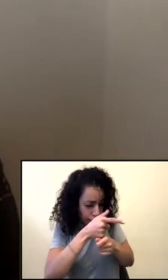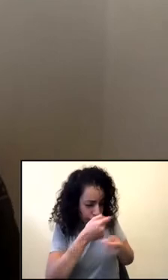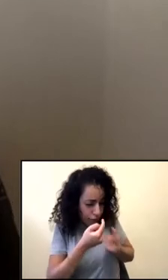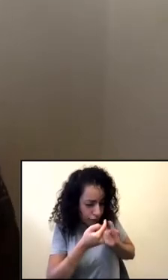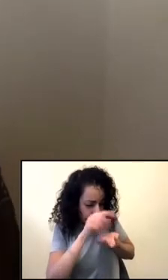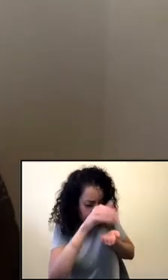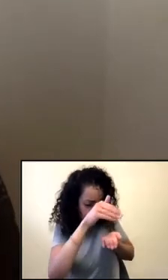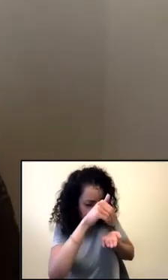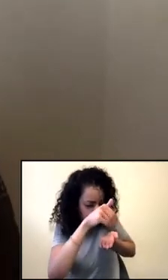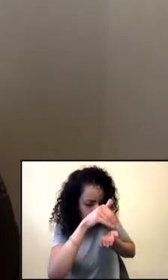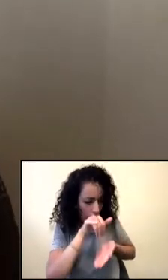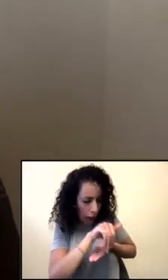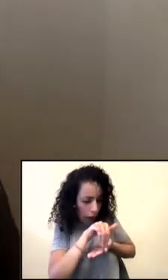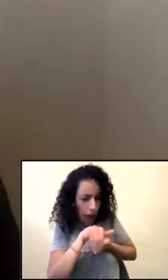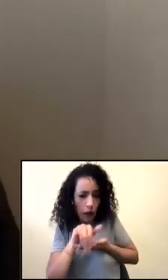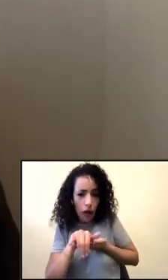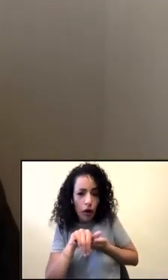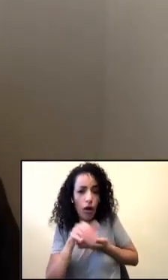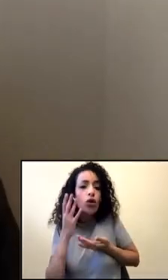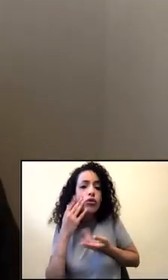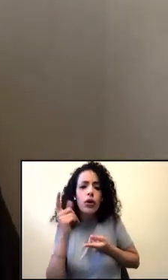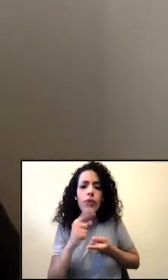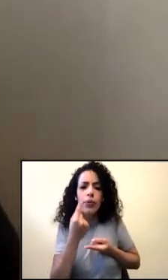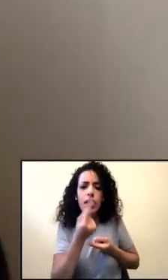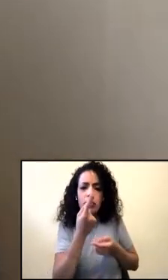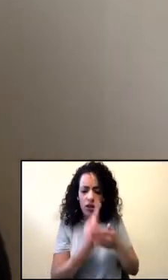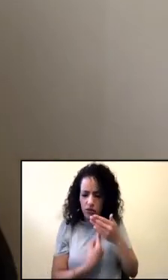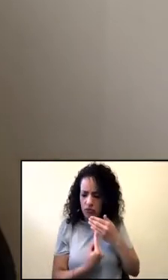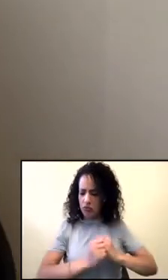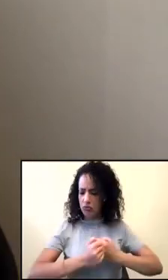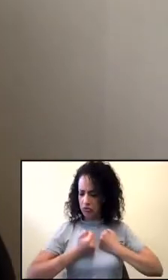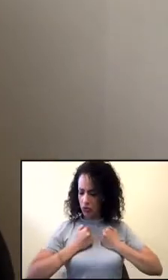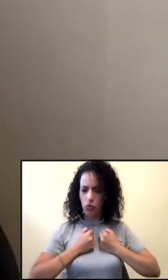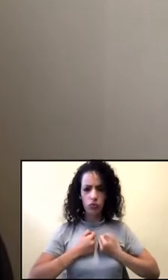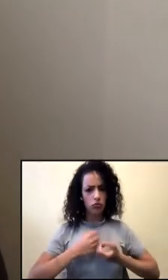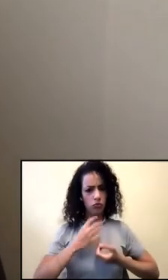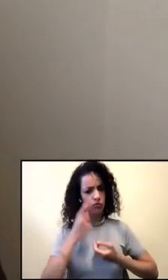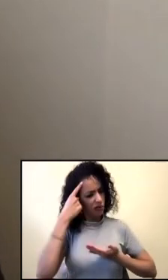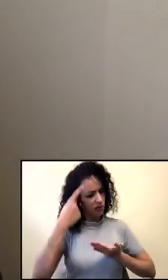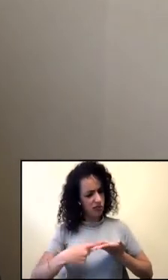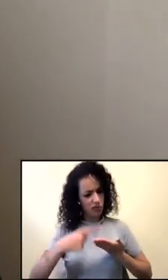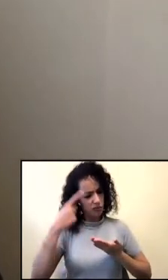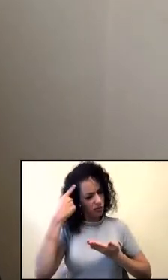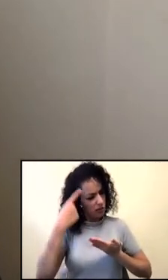agency to choose how their stories are recorded, whether they want their names to be included,